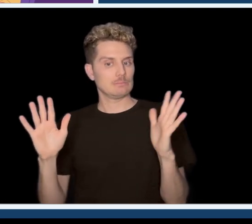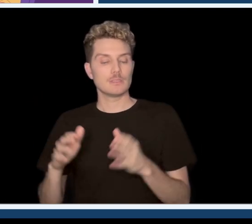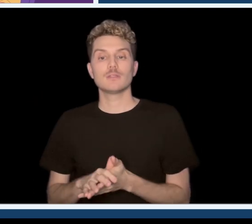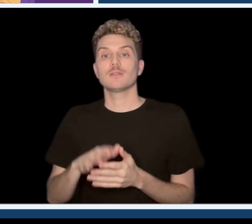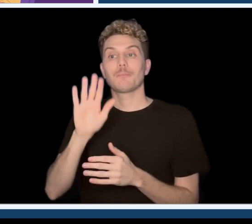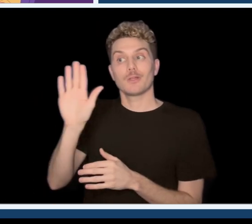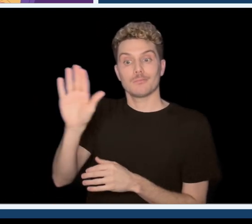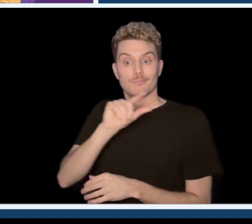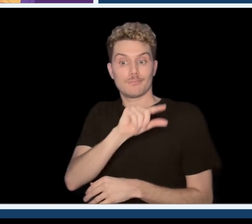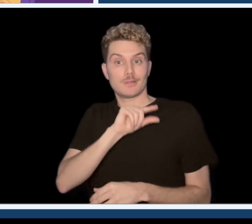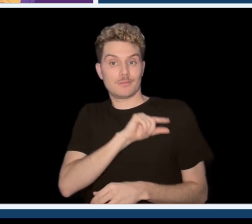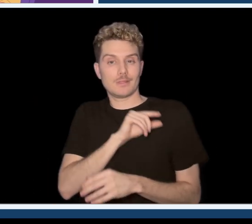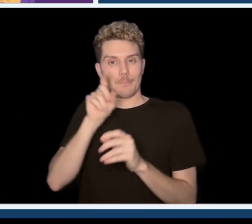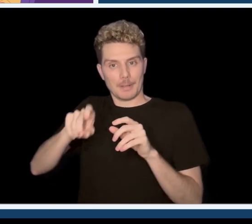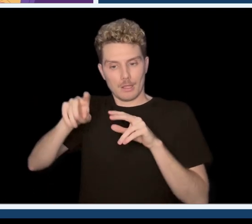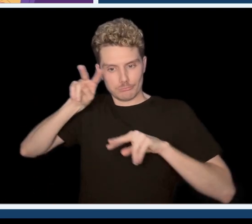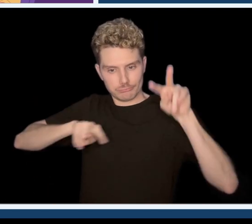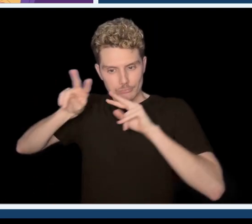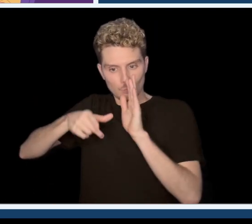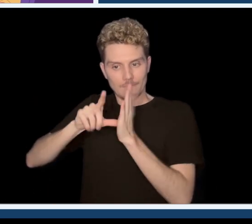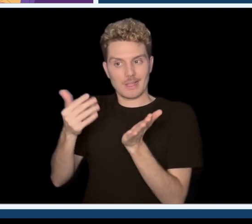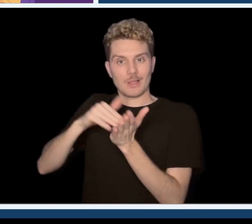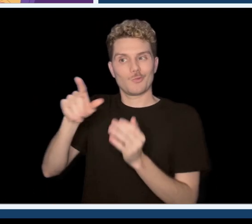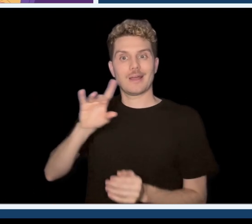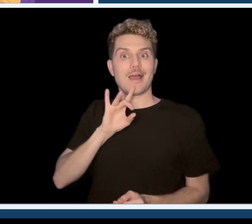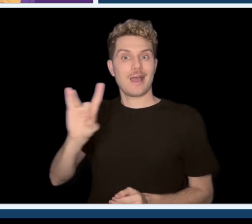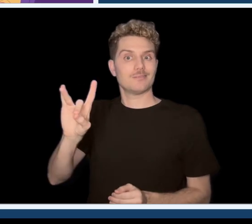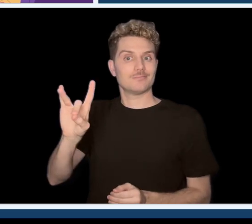but their eligibility must be reviewed again before their 8th birthday.